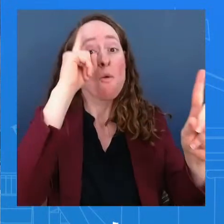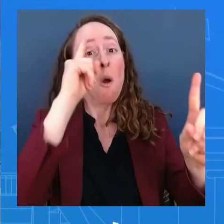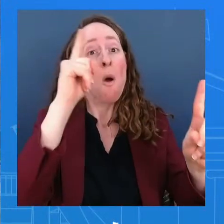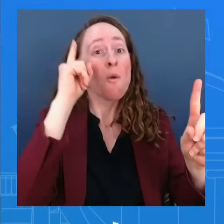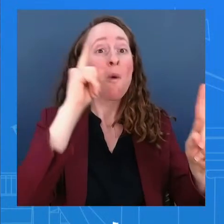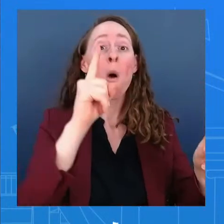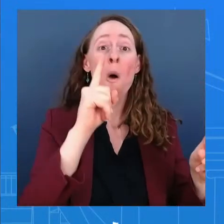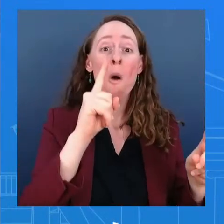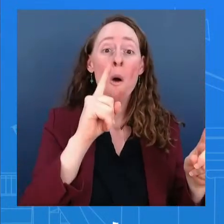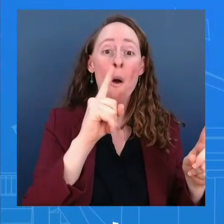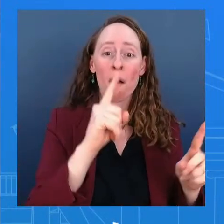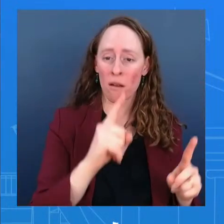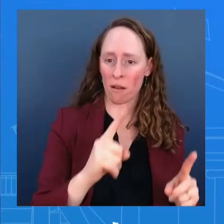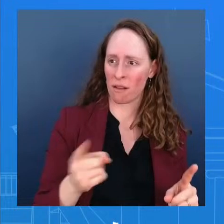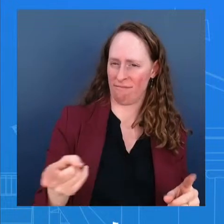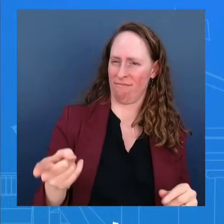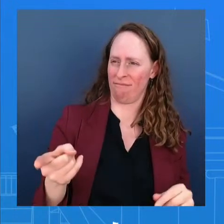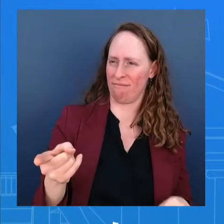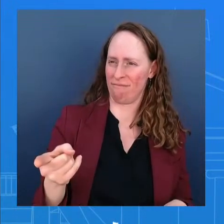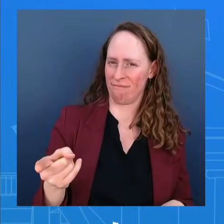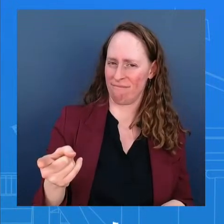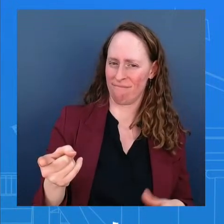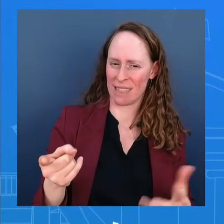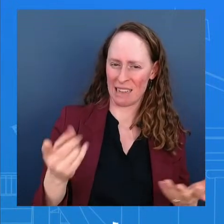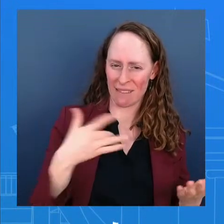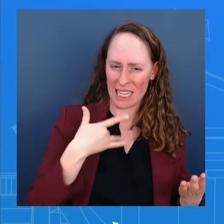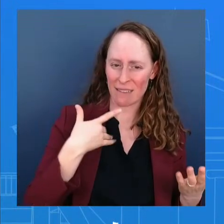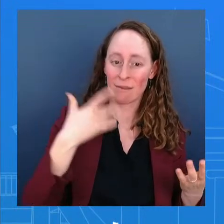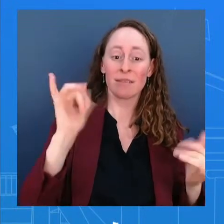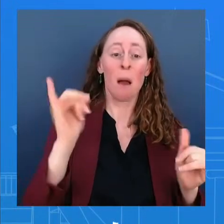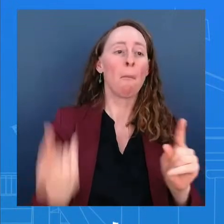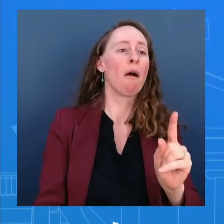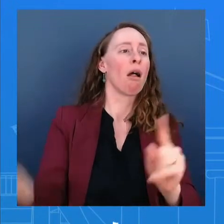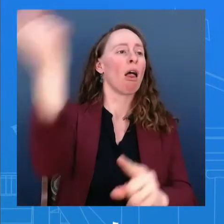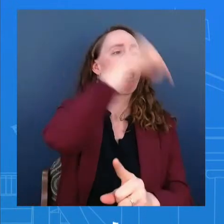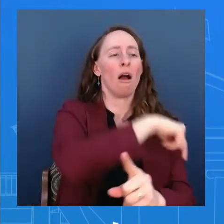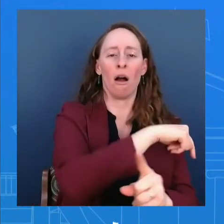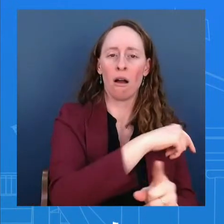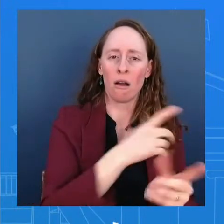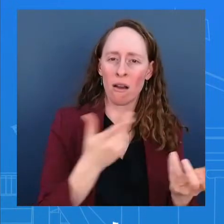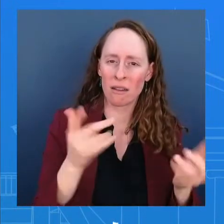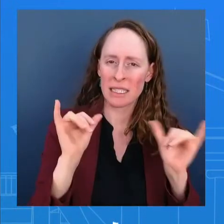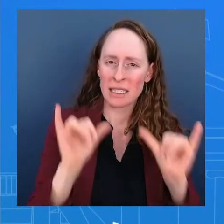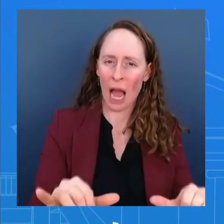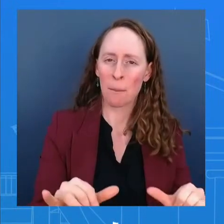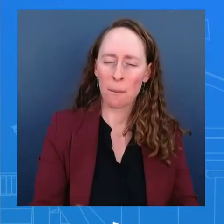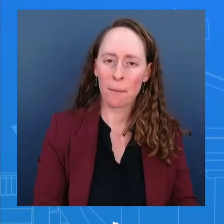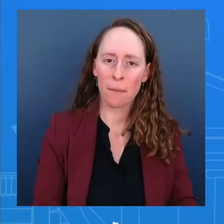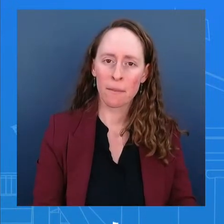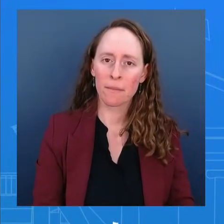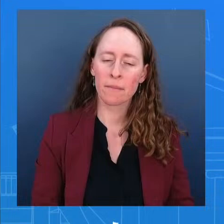Mr. Sullivan: Well, first of all, American democracy includes elections, and there was an election in 2024.